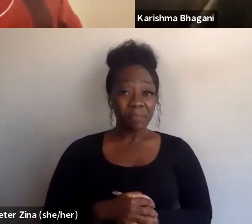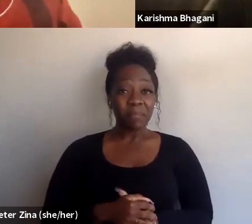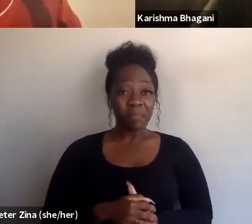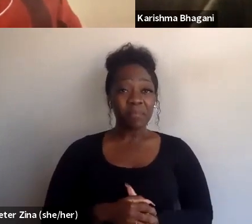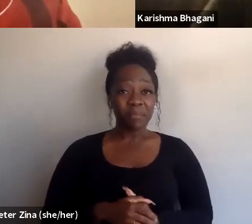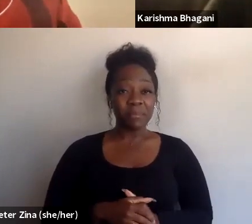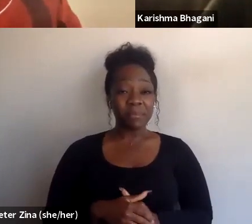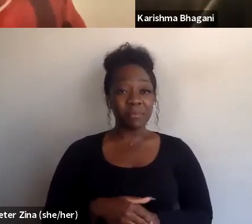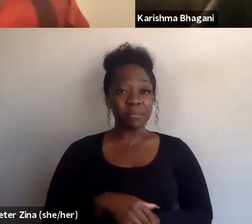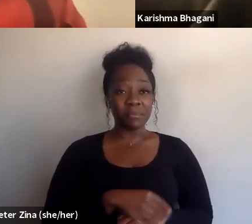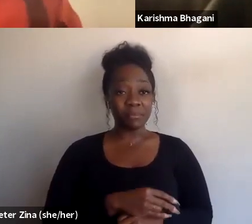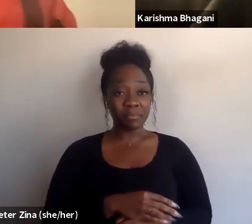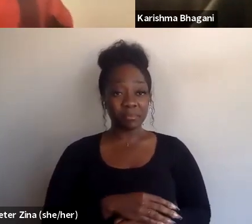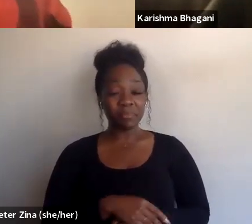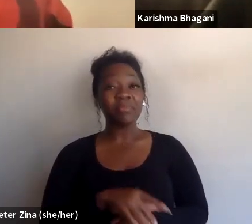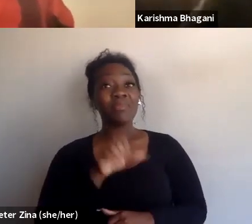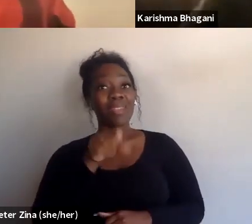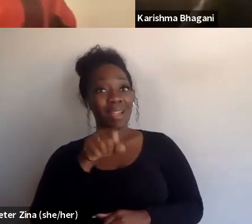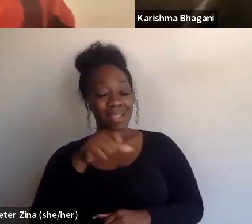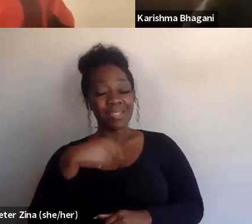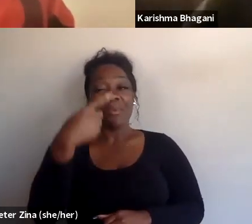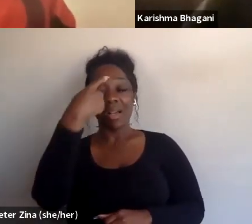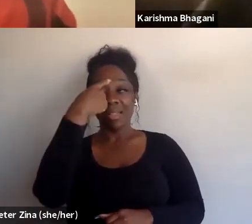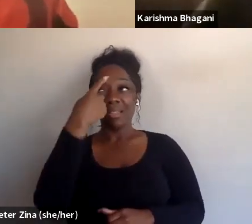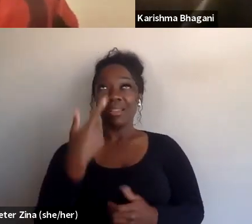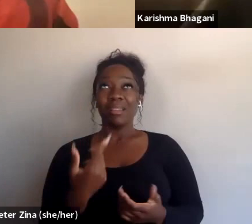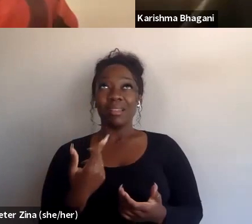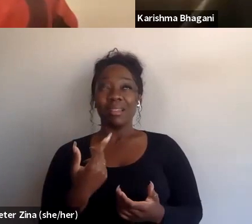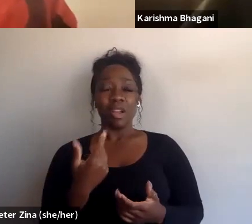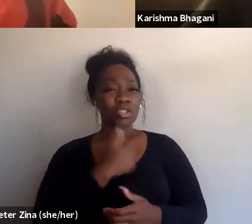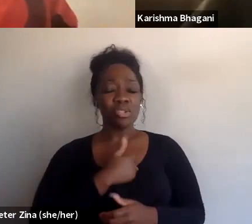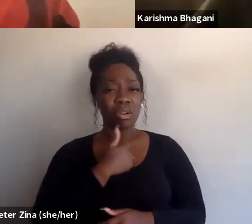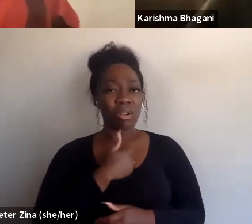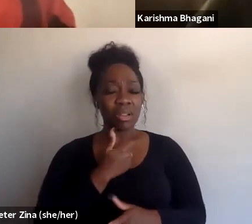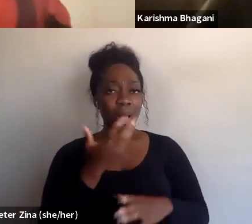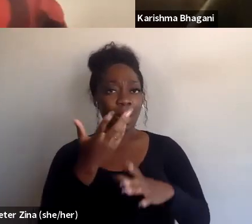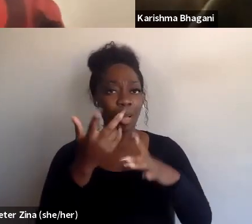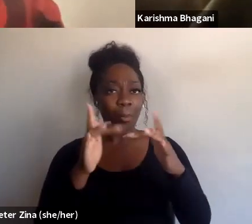Yeah and I think that will come with, we'll ask or sorry I lost you in between for a little bit because of my internet